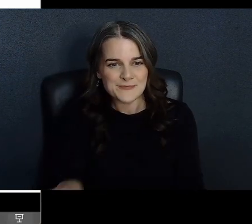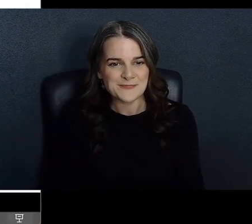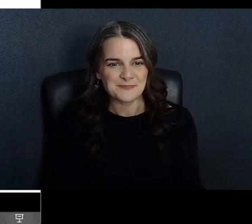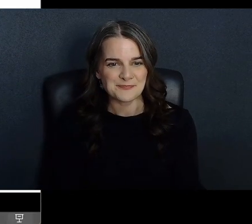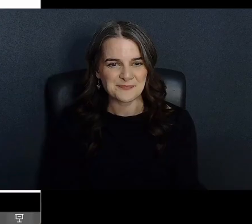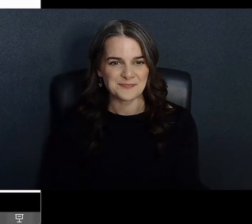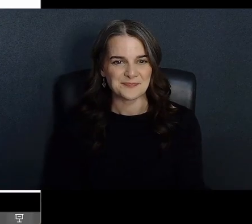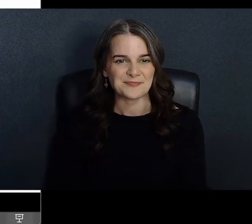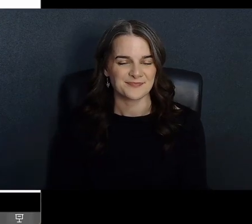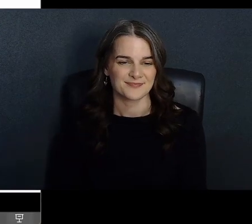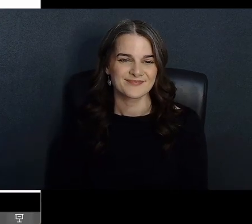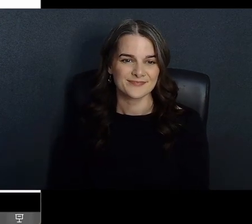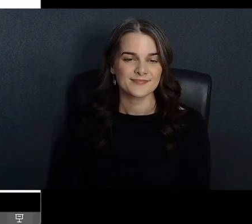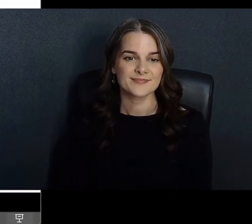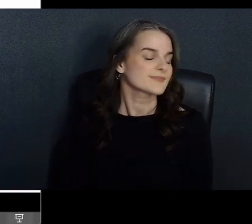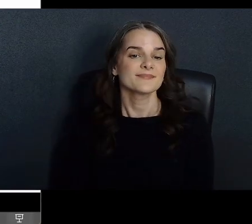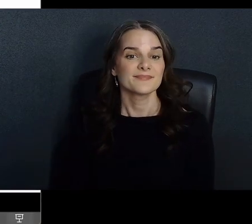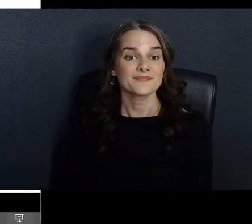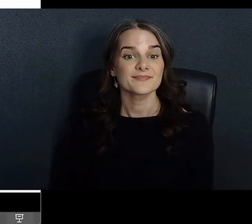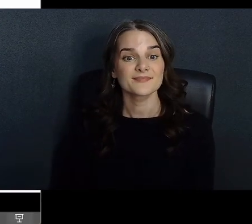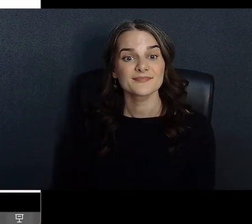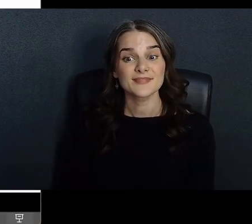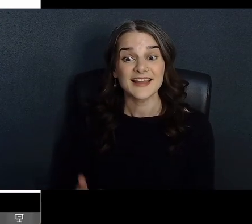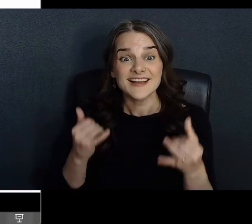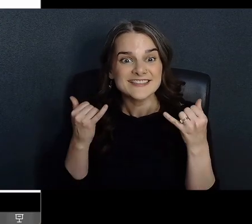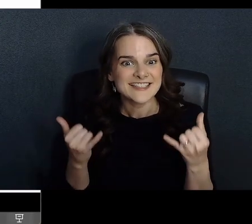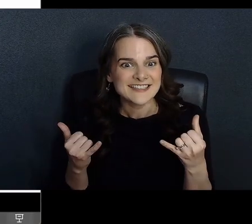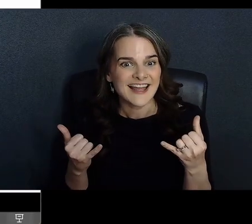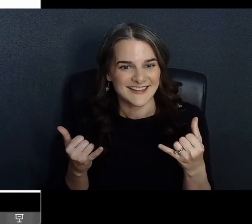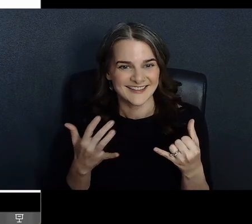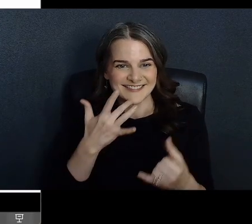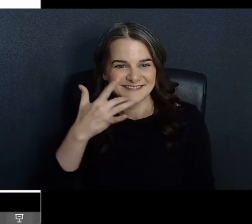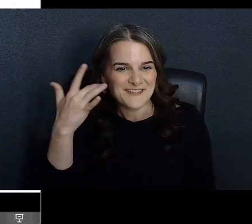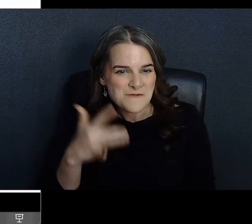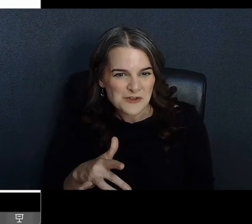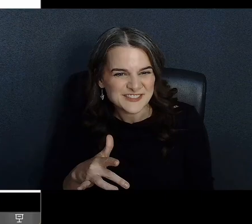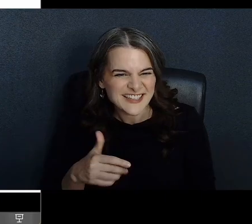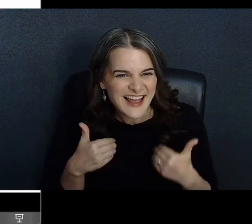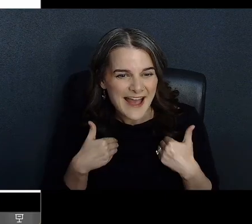So today, we are very fortunate to have Jule Ann Lieberman.